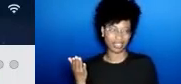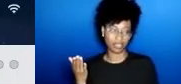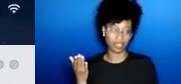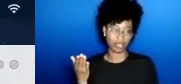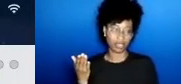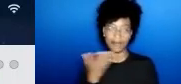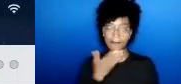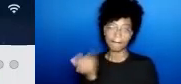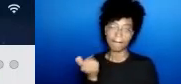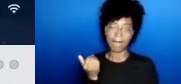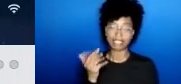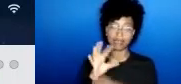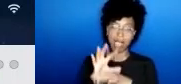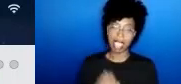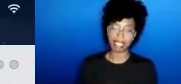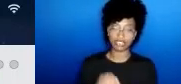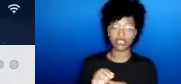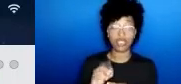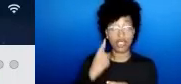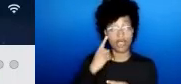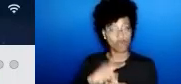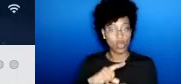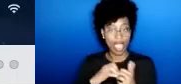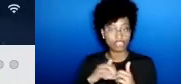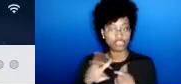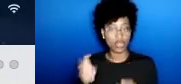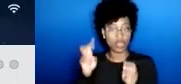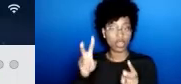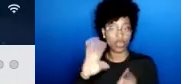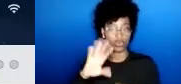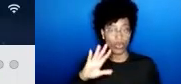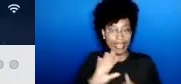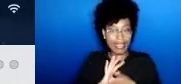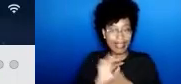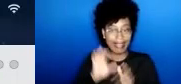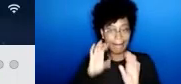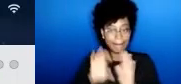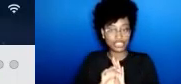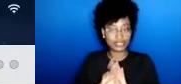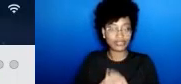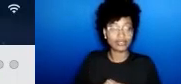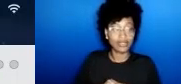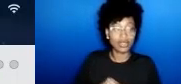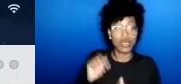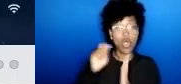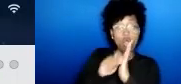on loading up images. 07:13:40 Author info. Here is where you can